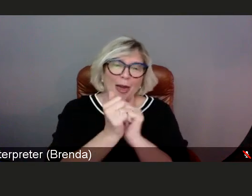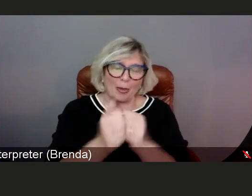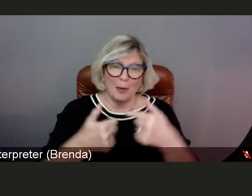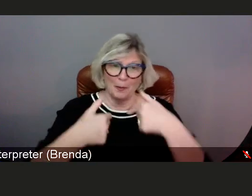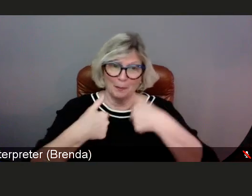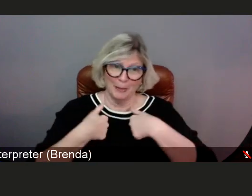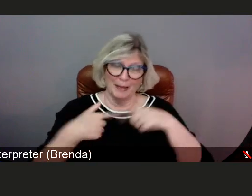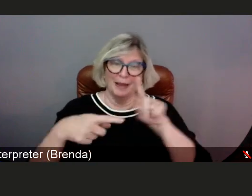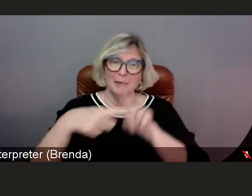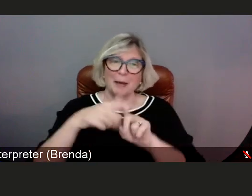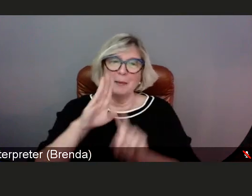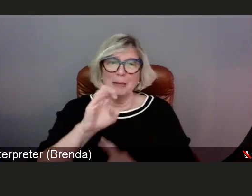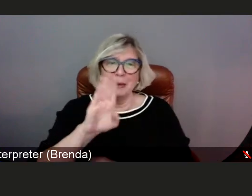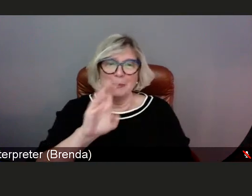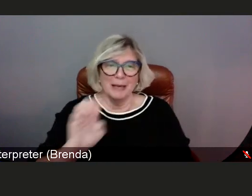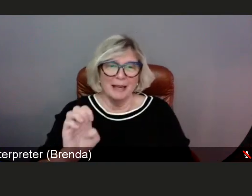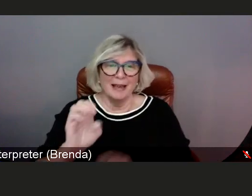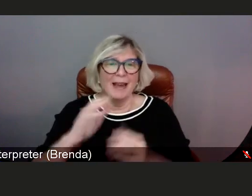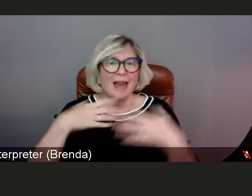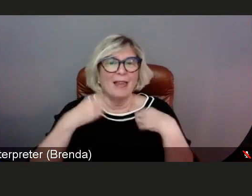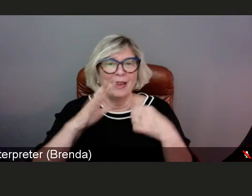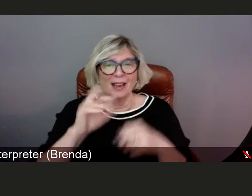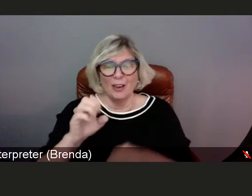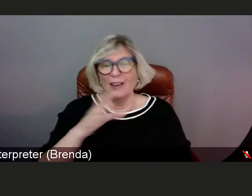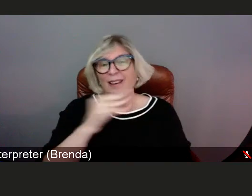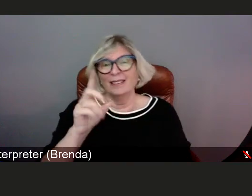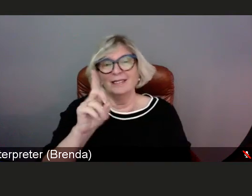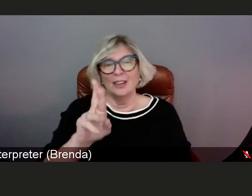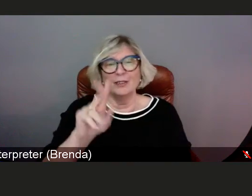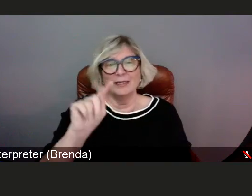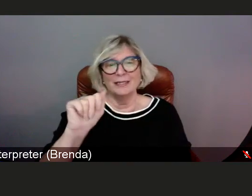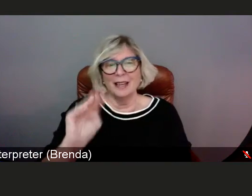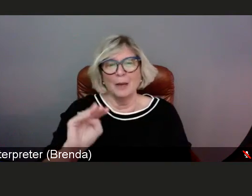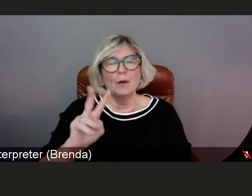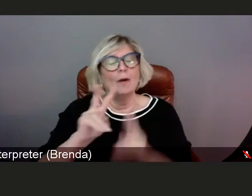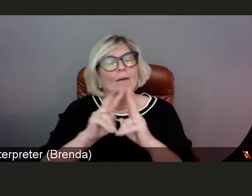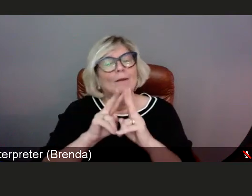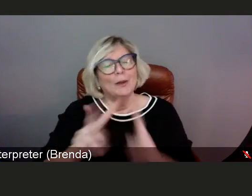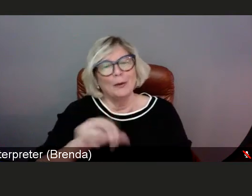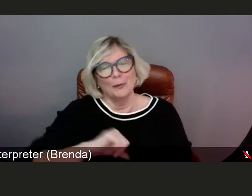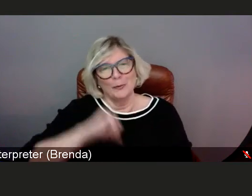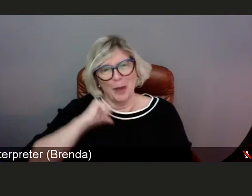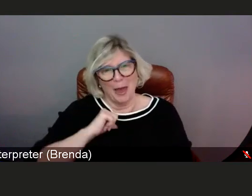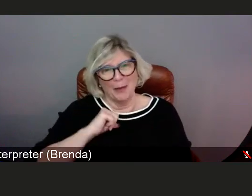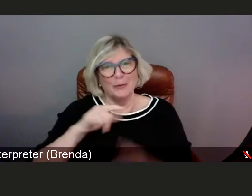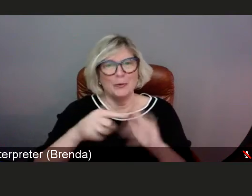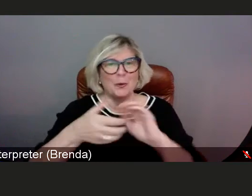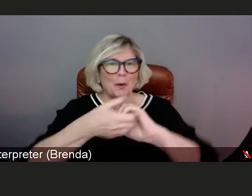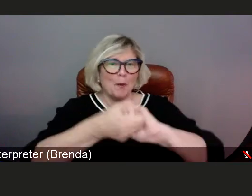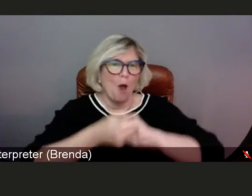and I know that Dr. Tam are all extremely proud of being able to partner with these organizations